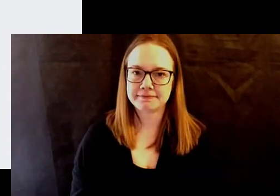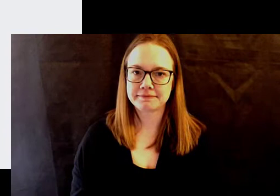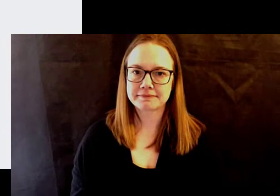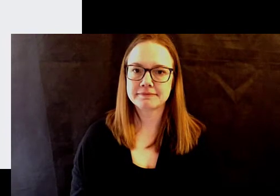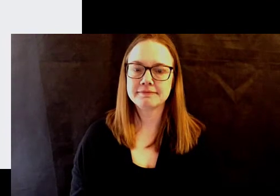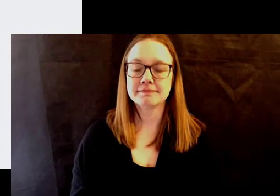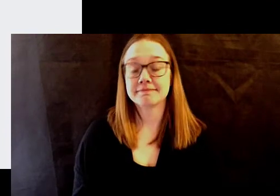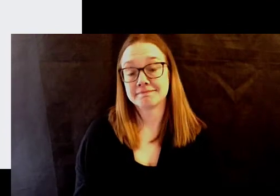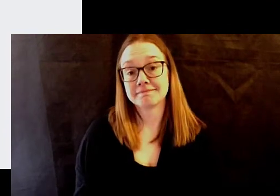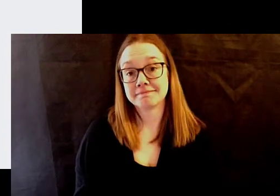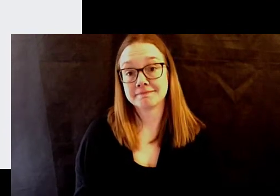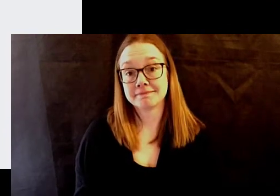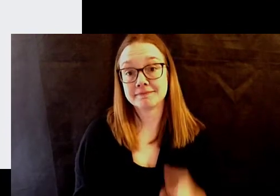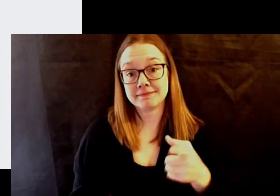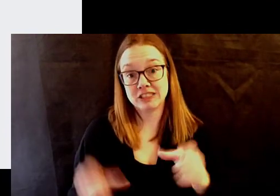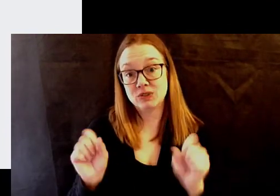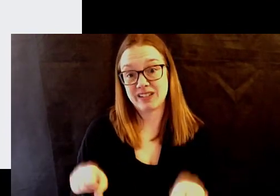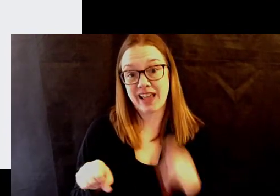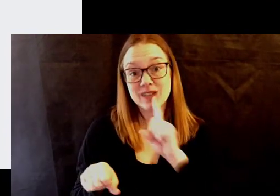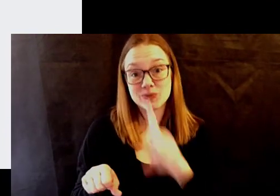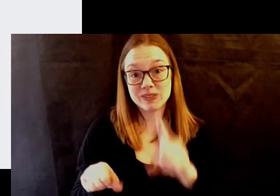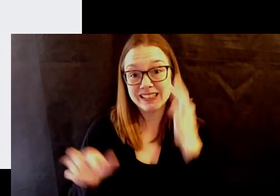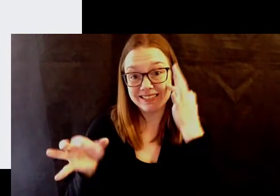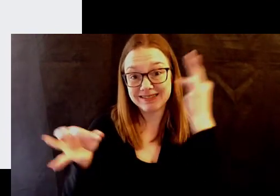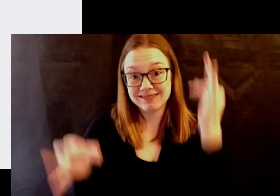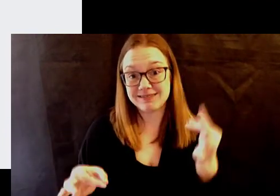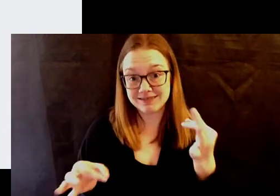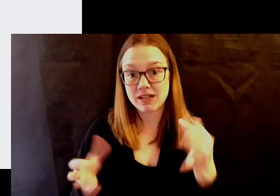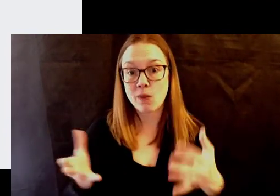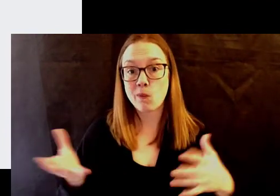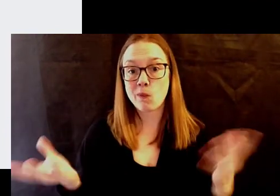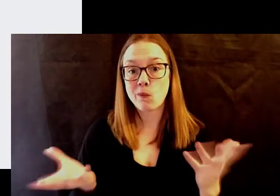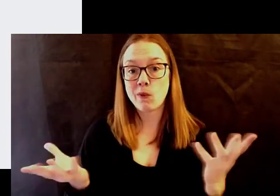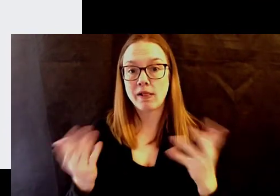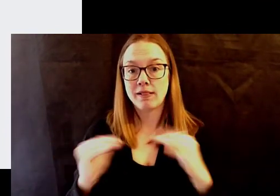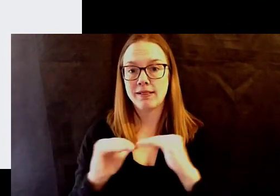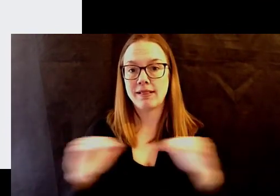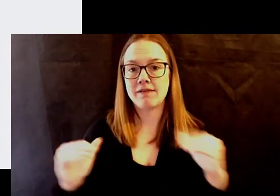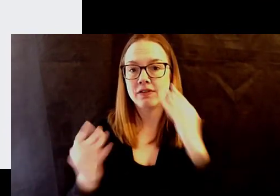So you can really determine what level of information you want.